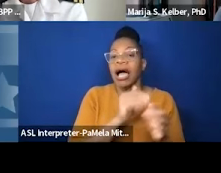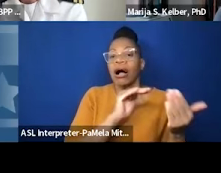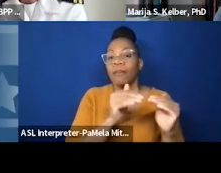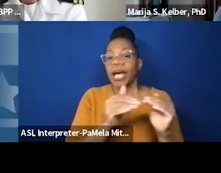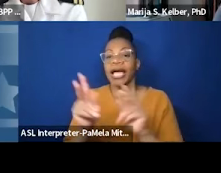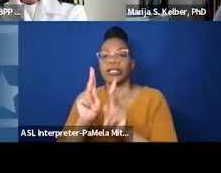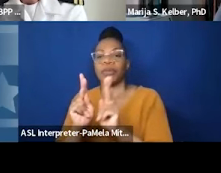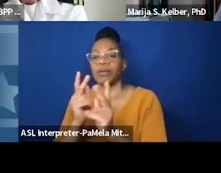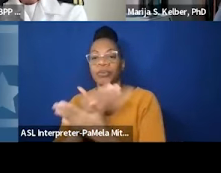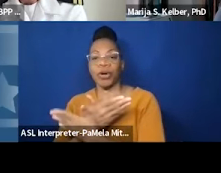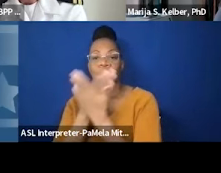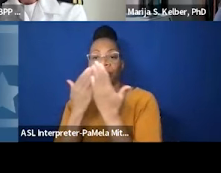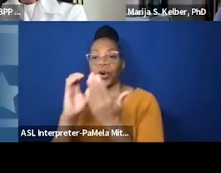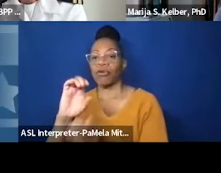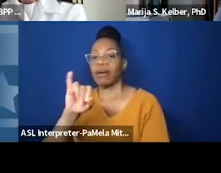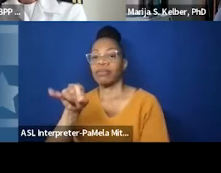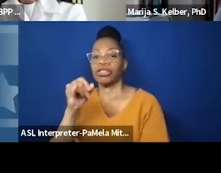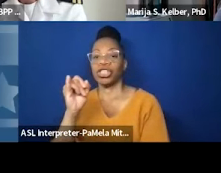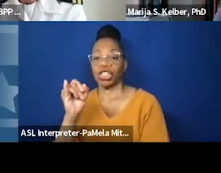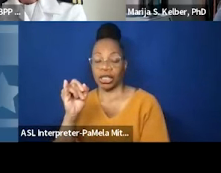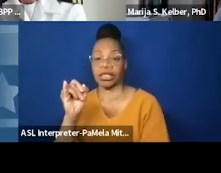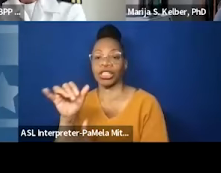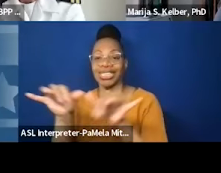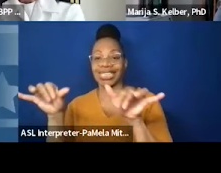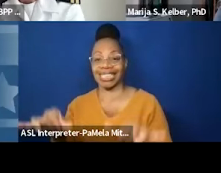who do not have criminal justice system exposure.